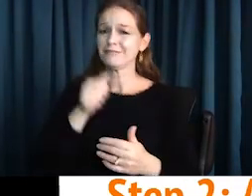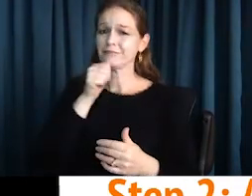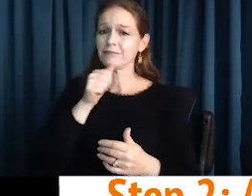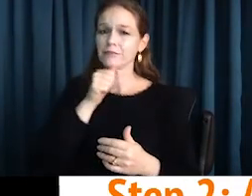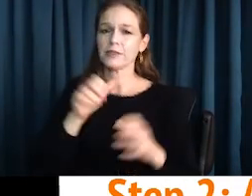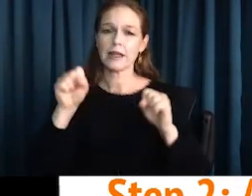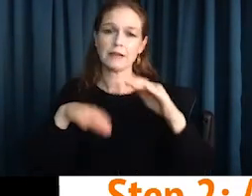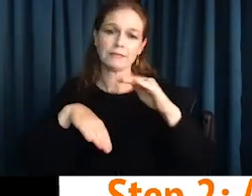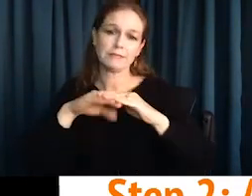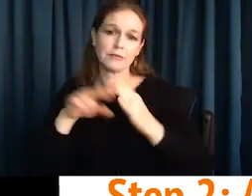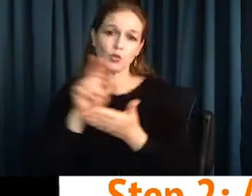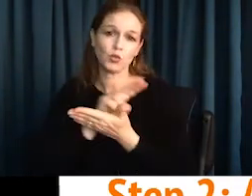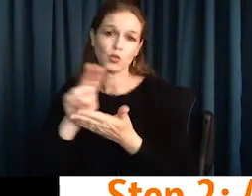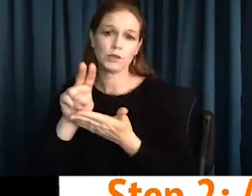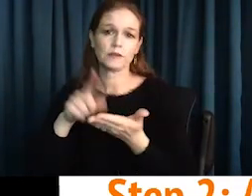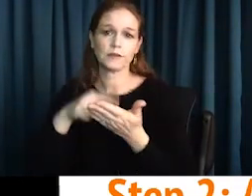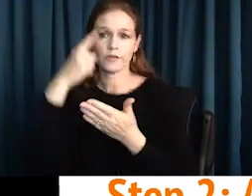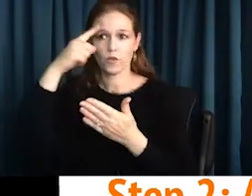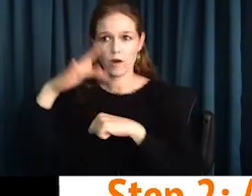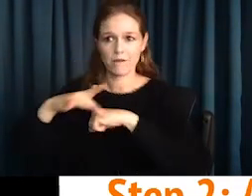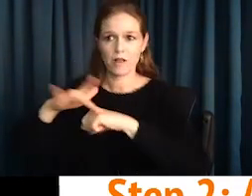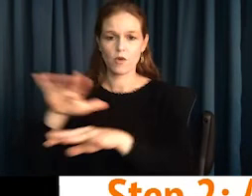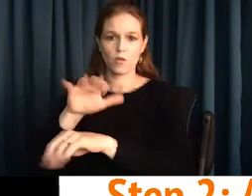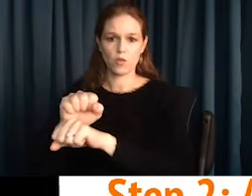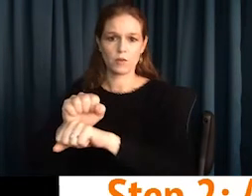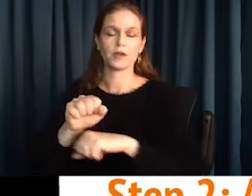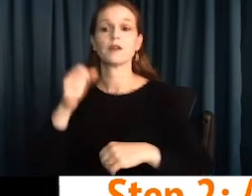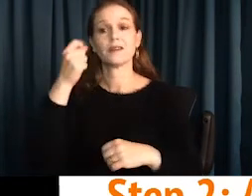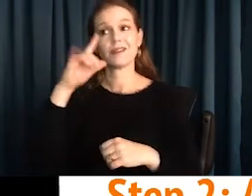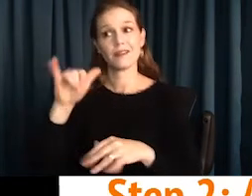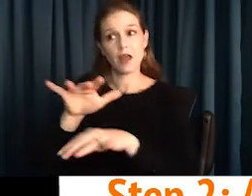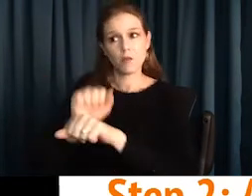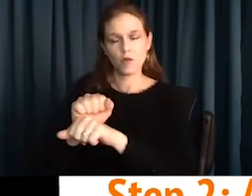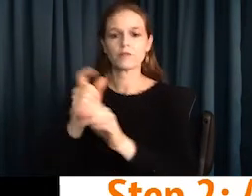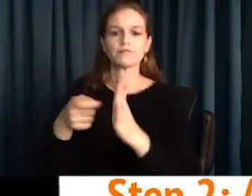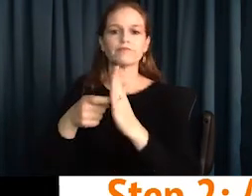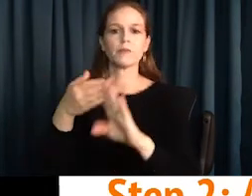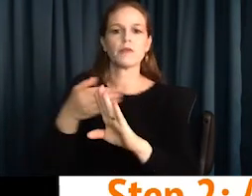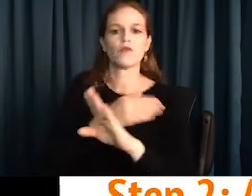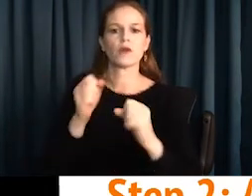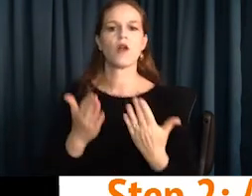is your intake. Your intake appointment is needed before accommodations and services can be authorized.